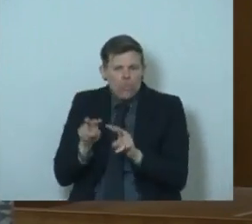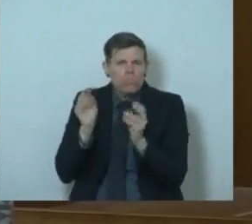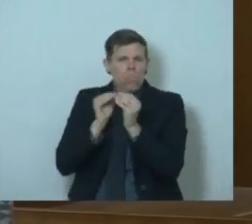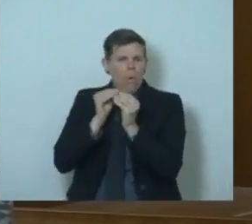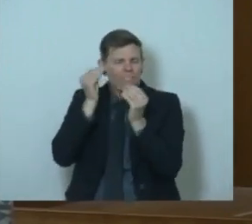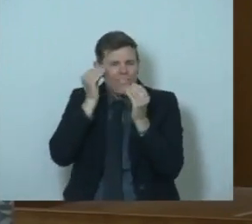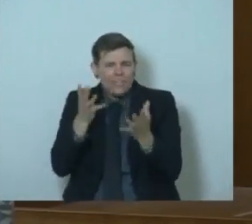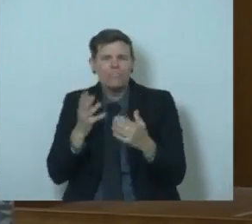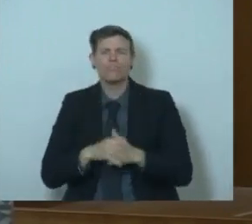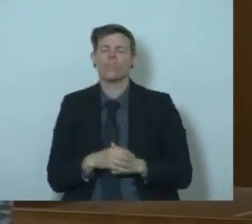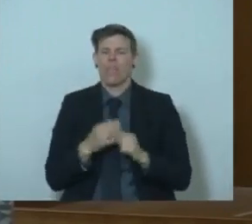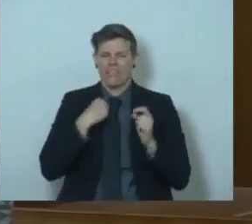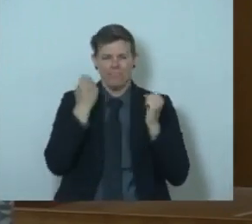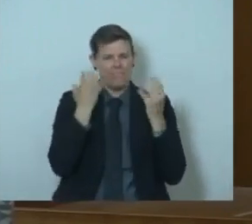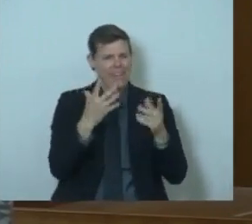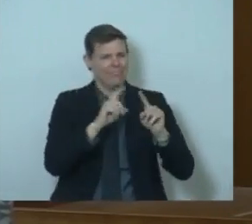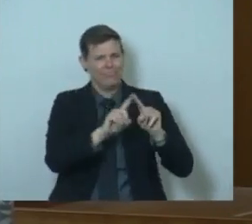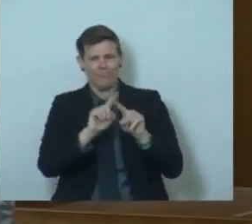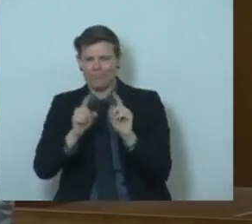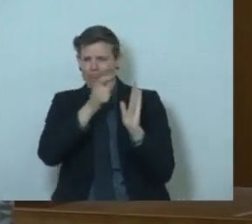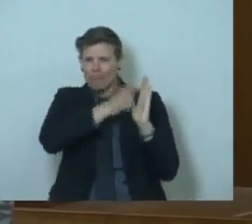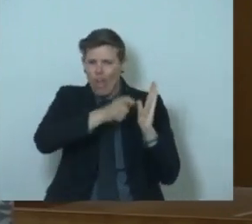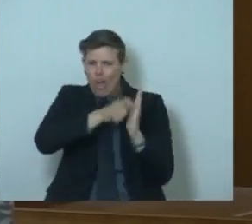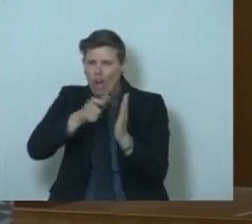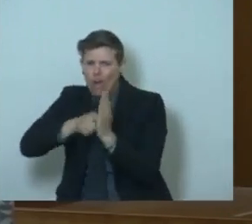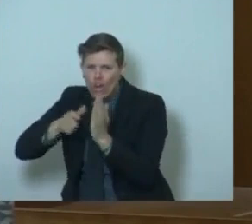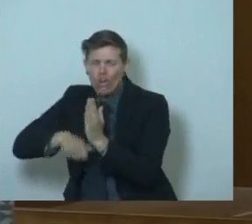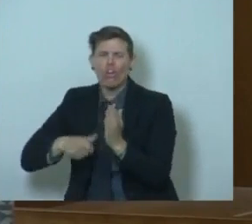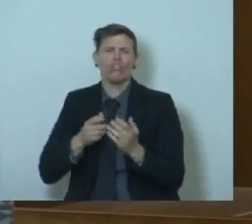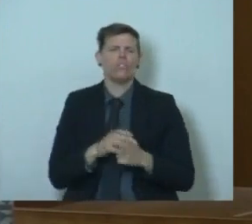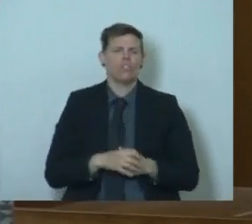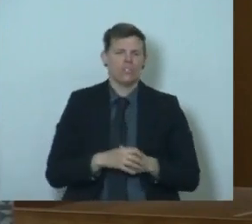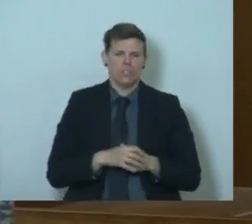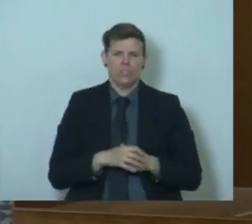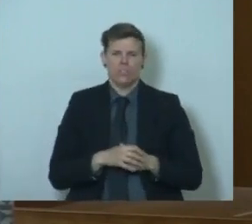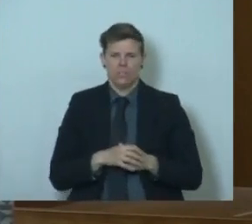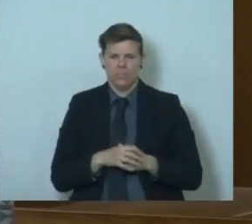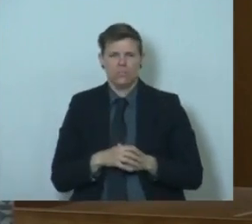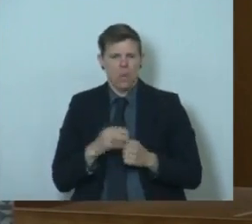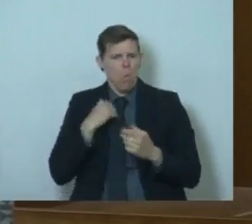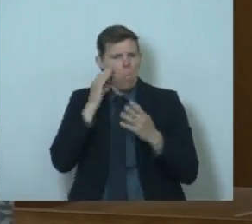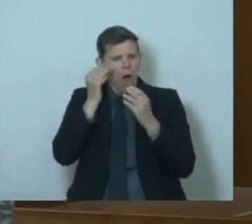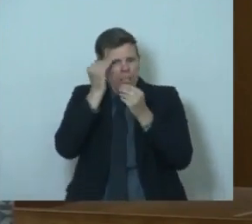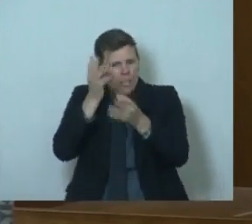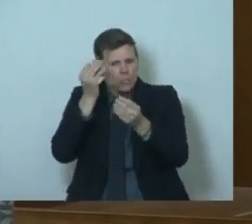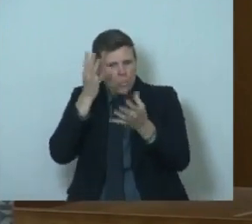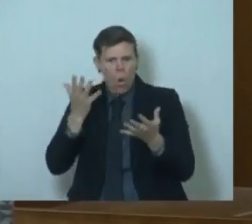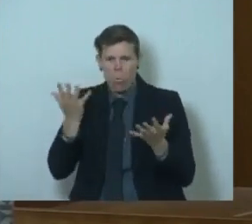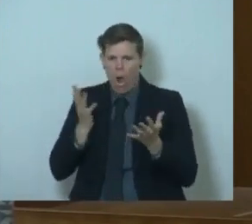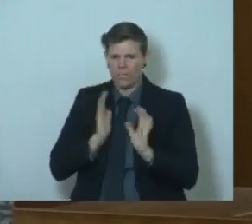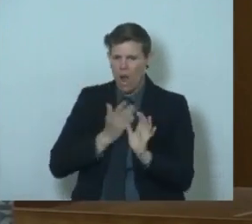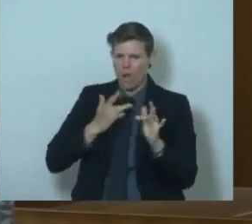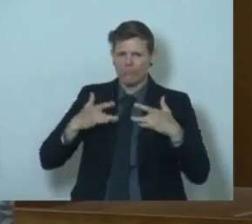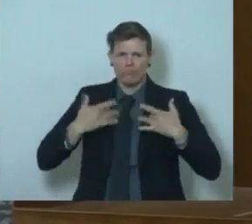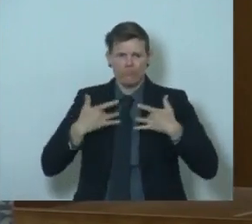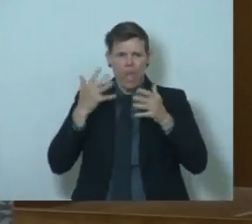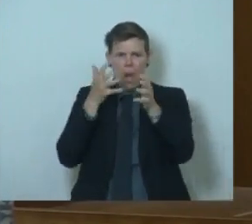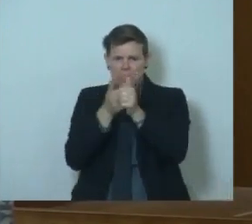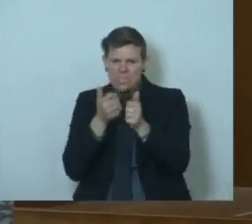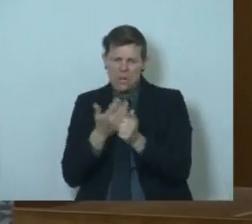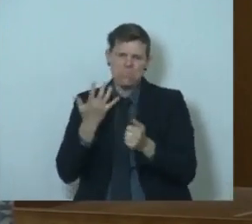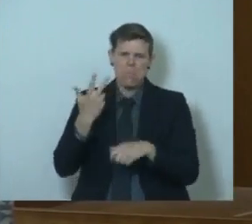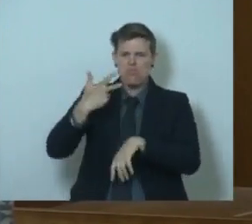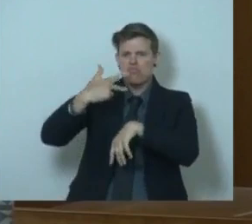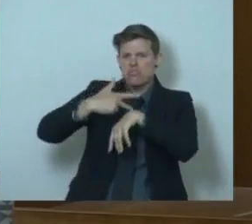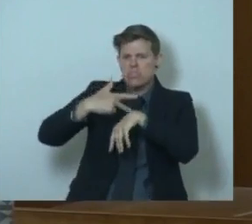I WILL PROVIDE LINKS ON THE WEBSITE TO THAT COMPENDIUM OF LITERATURE, AND WE WILL PUBLISH THE DATING CRITERIA.